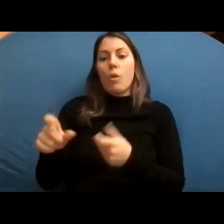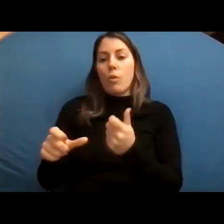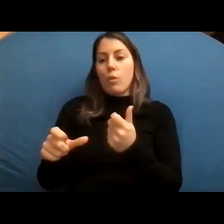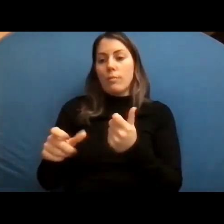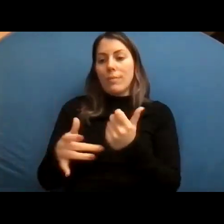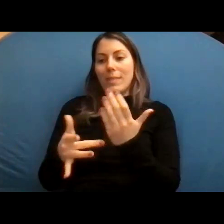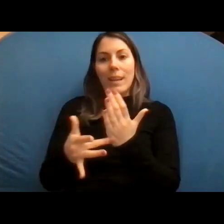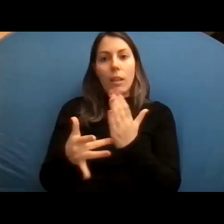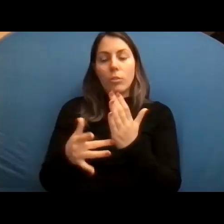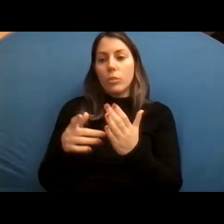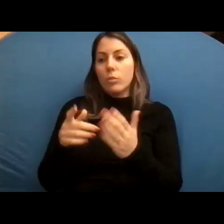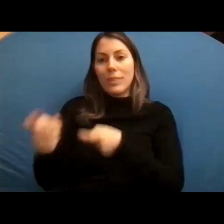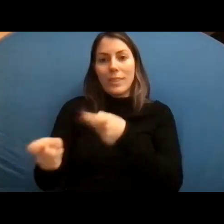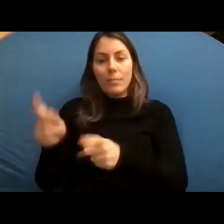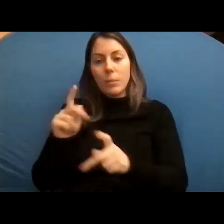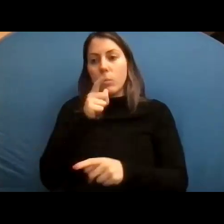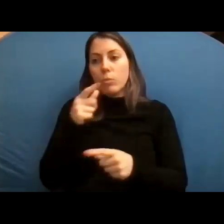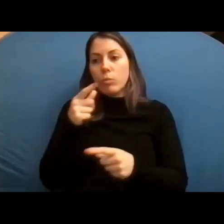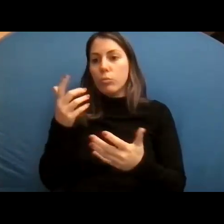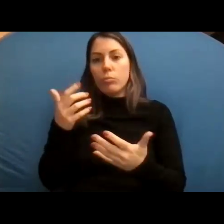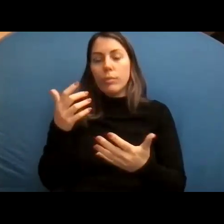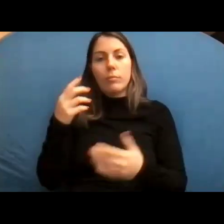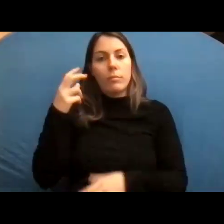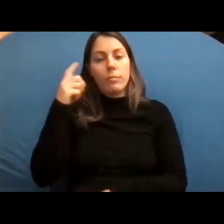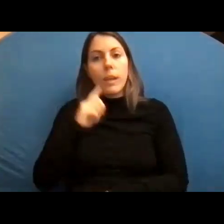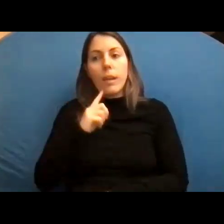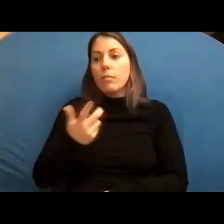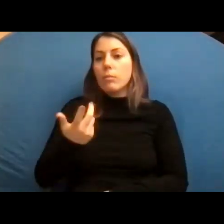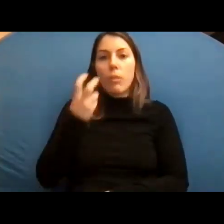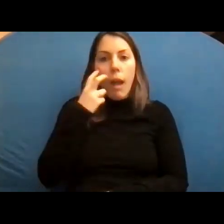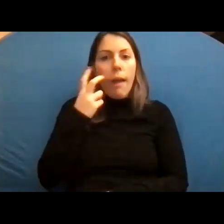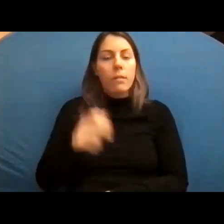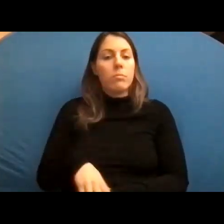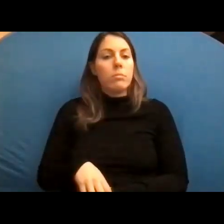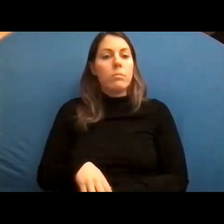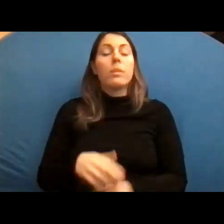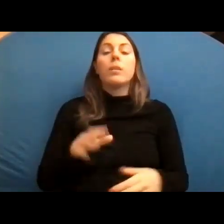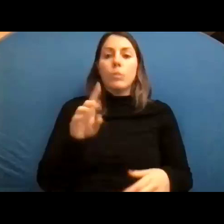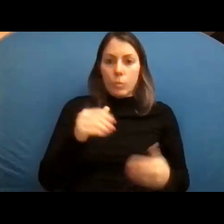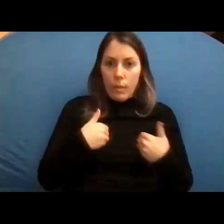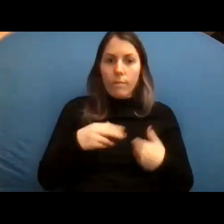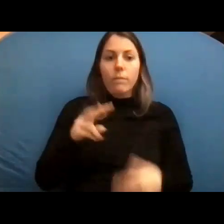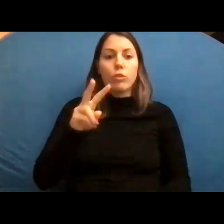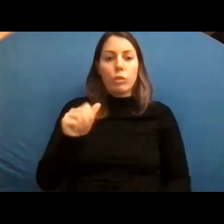distribution for assistive technology for people who are deaf, hard of hearing, deafblind.